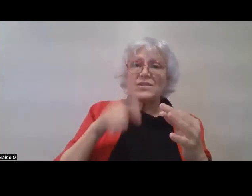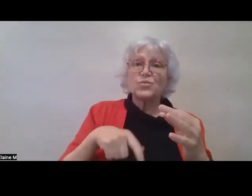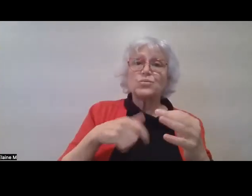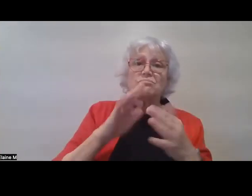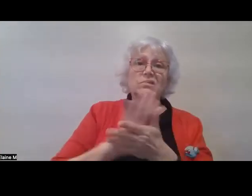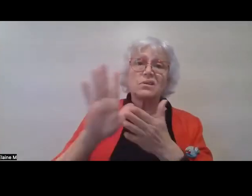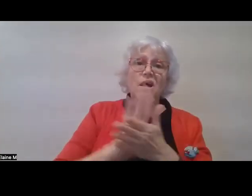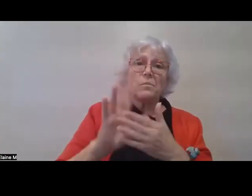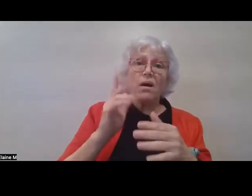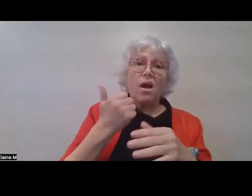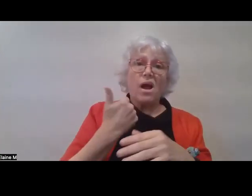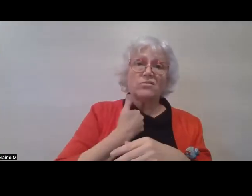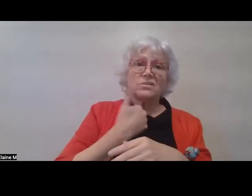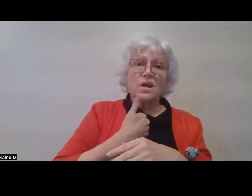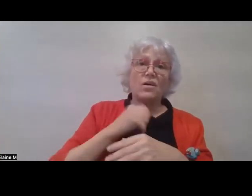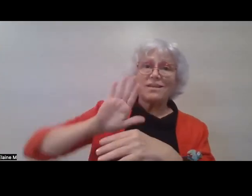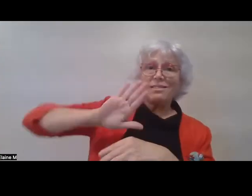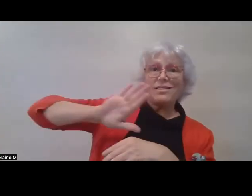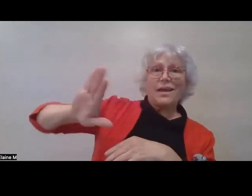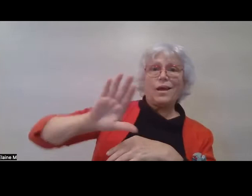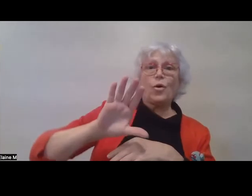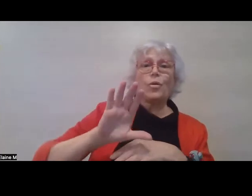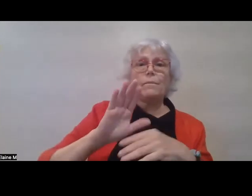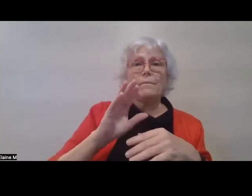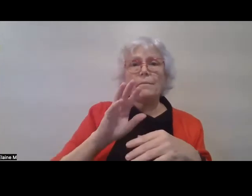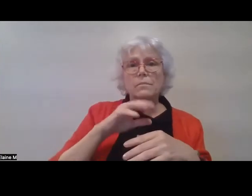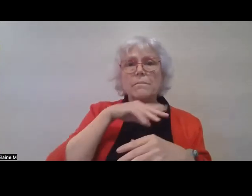what I have only just learned in looking into